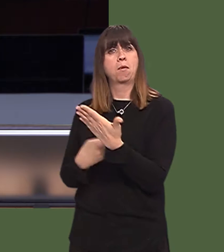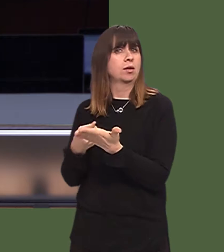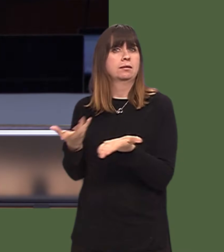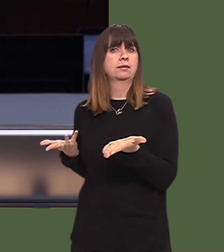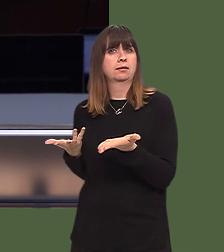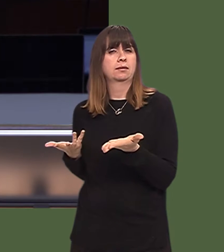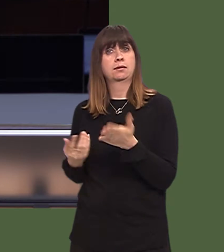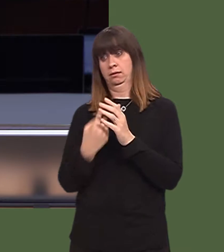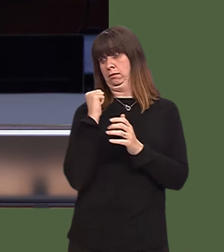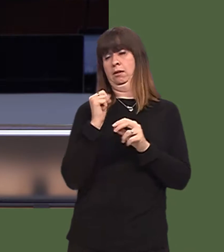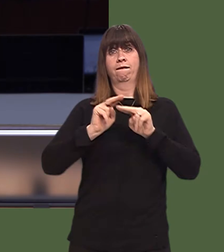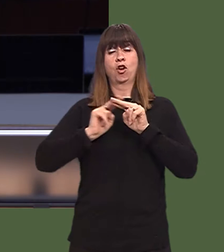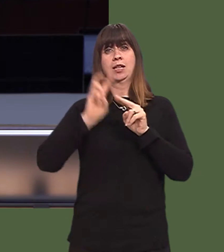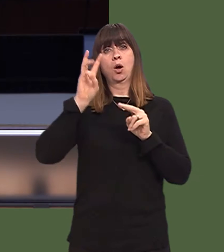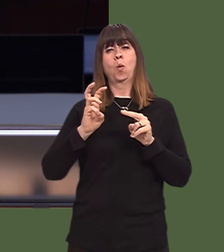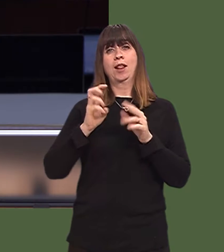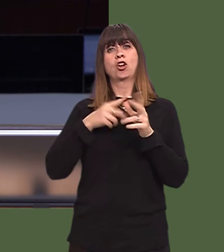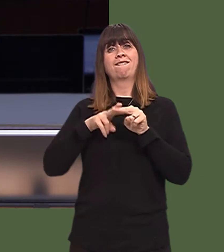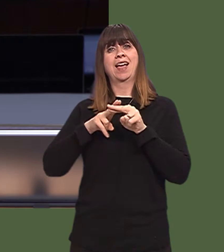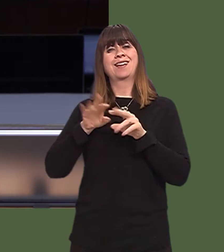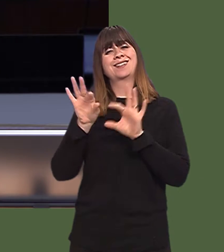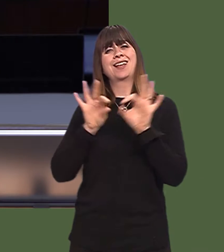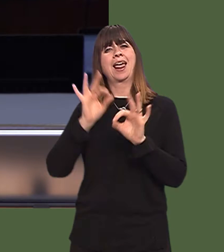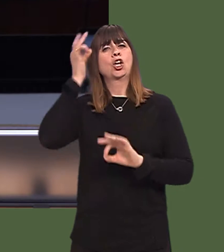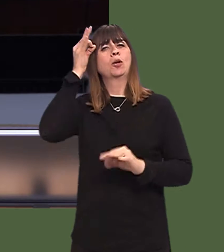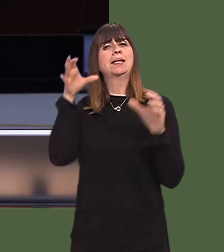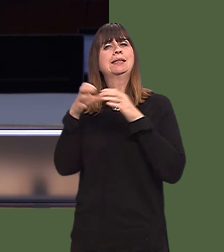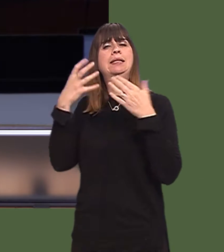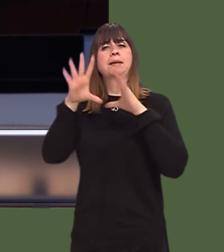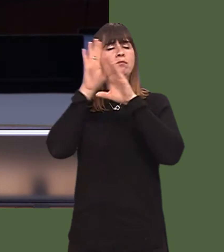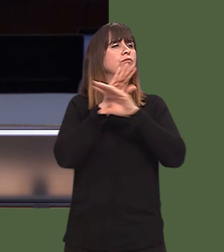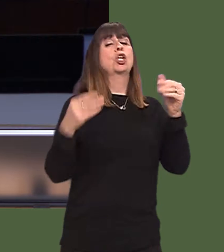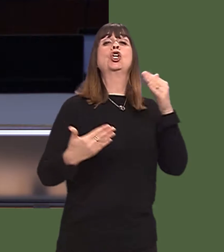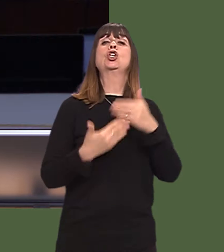Leanne Wood: Last Friday, the Welsh Affairs Select Committee said that new trains would